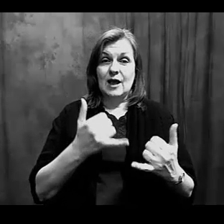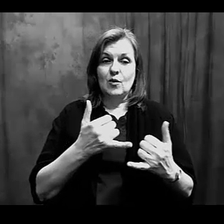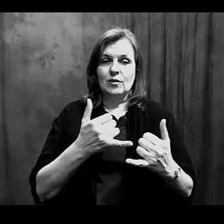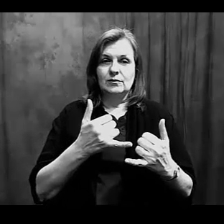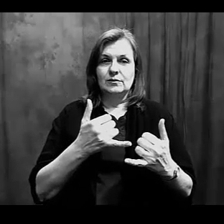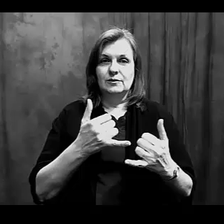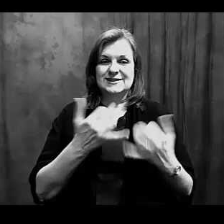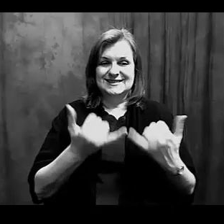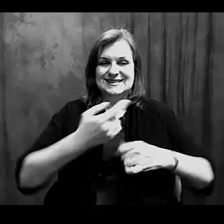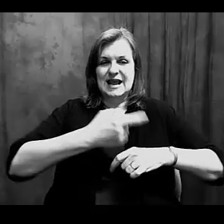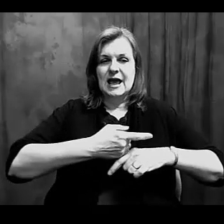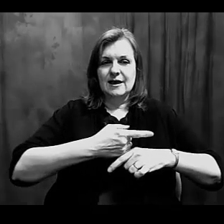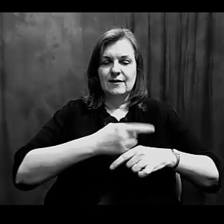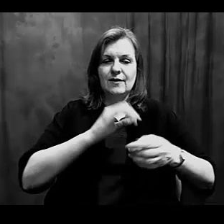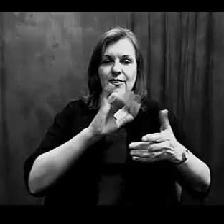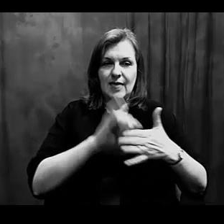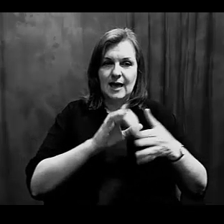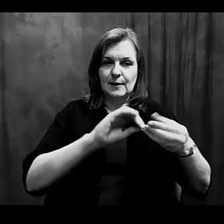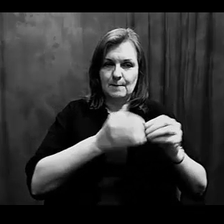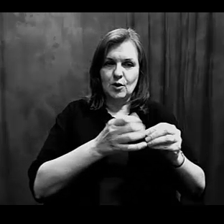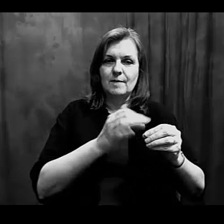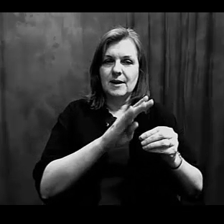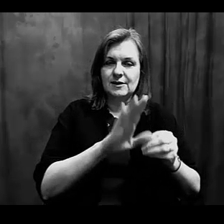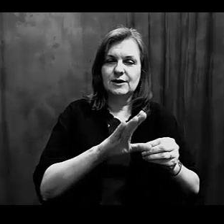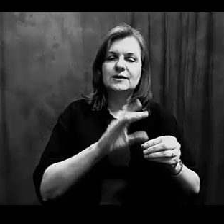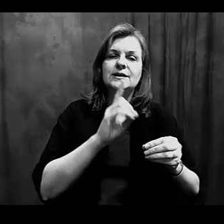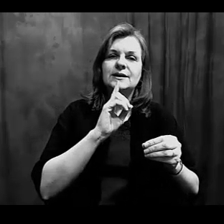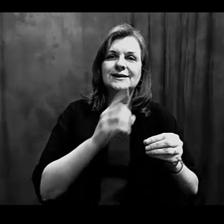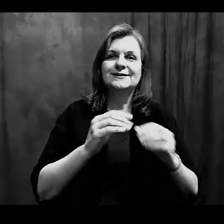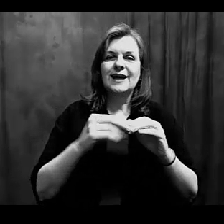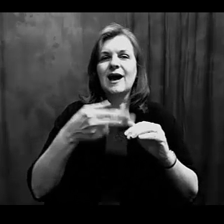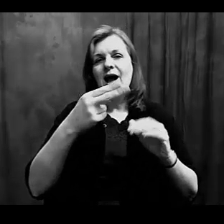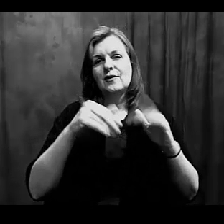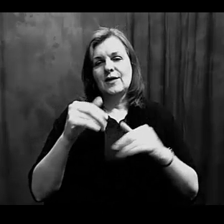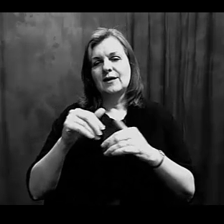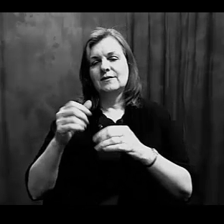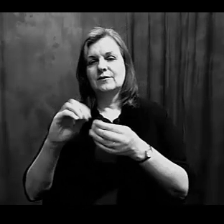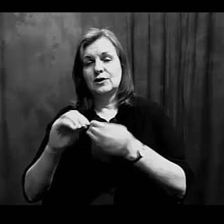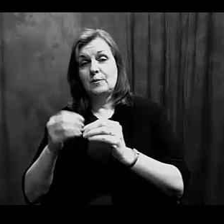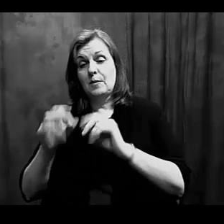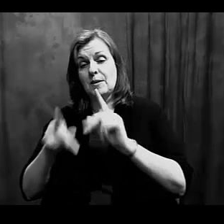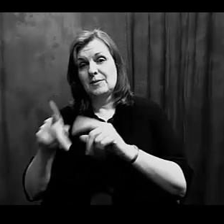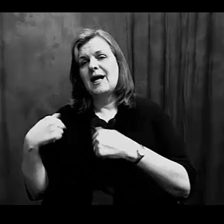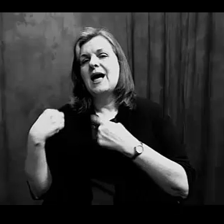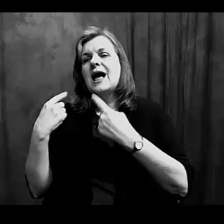in your mouth is greater right now today than the number of people that have that ever lived